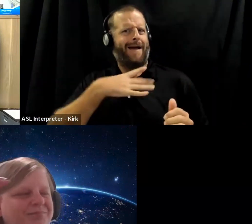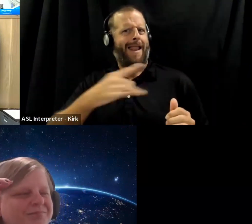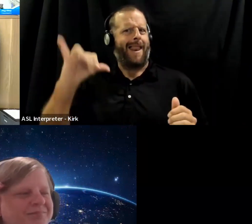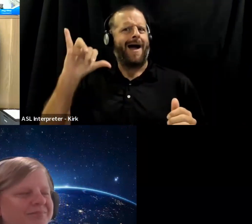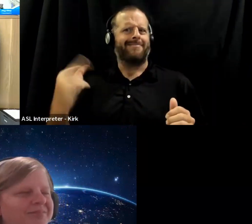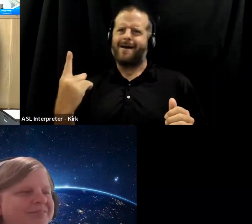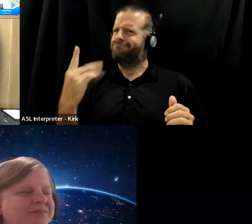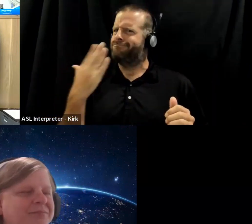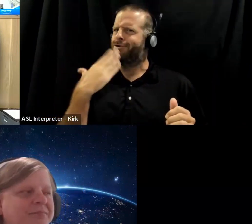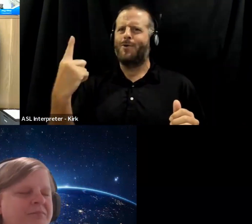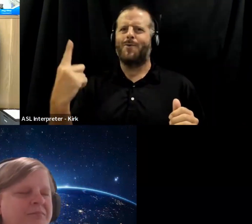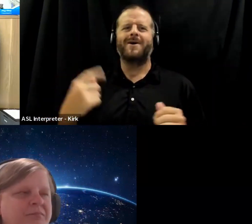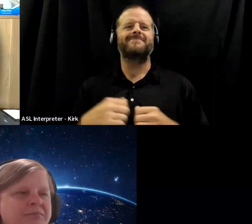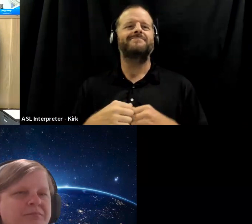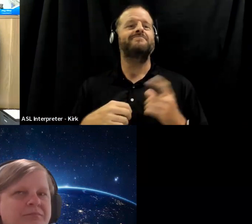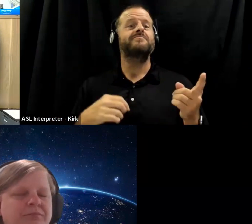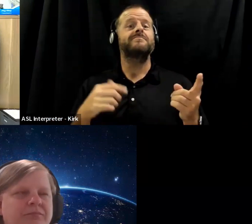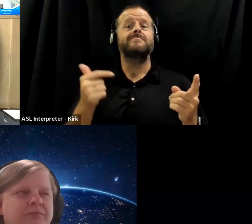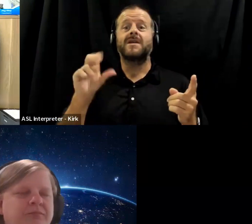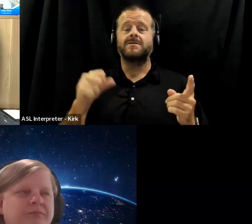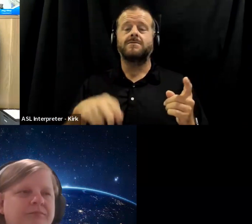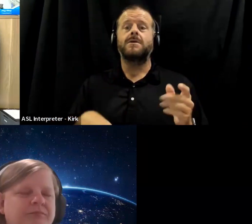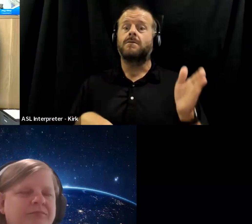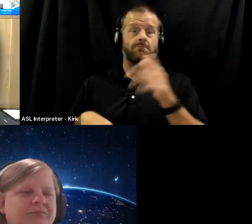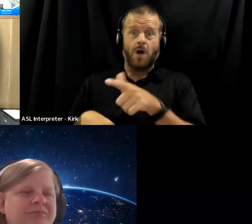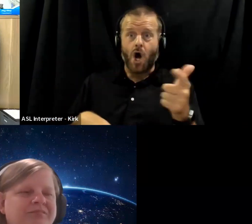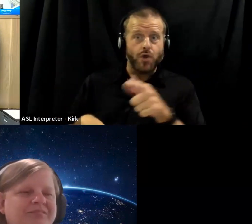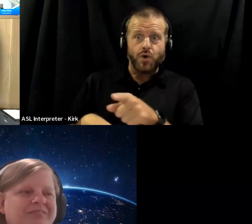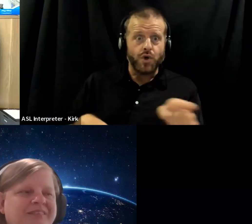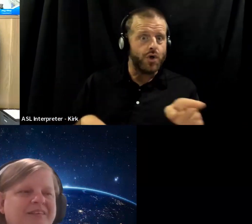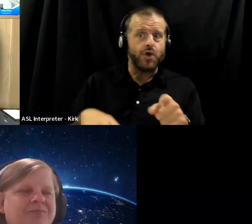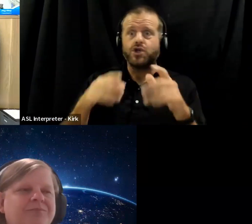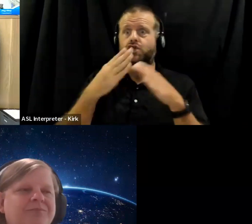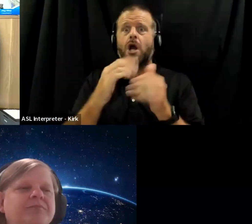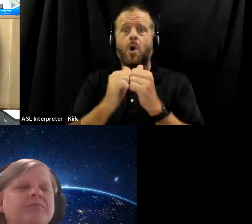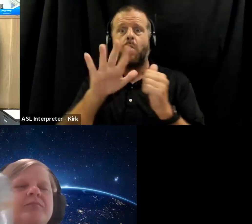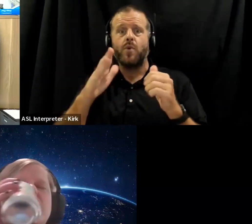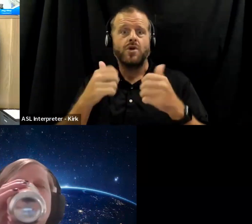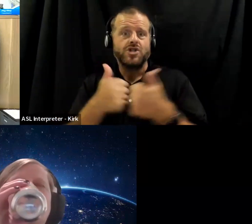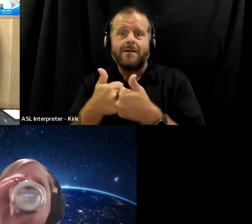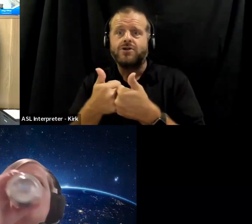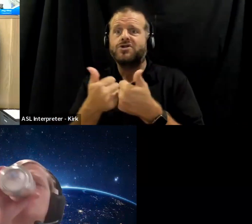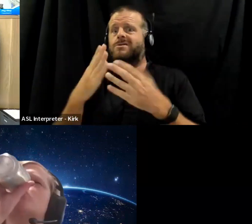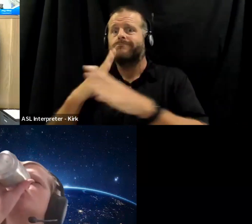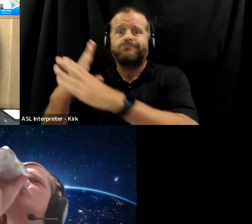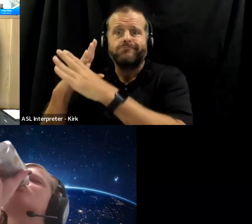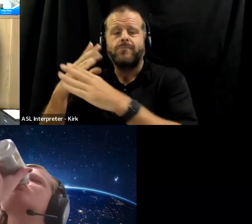Who else? Share with us, please, your challenges or what challenges you think people